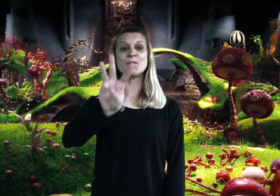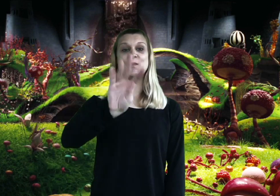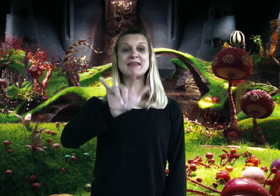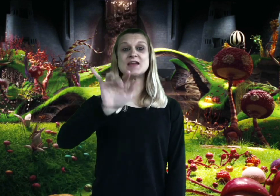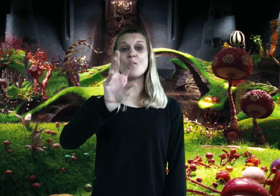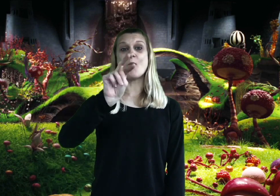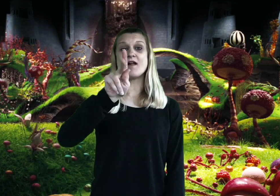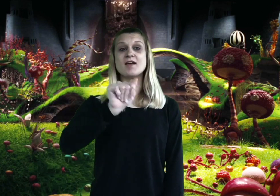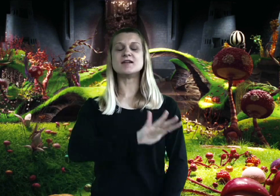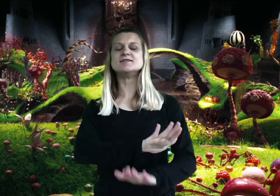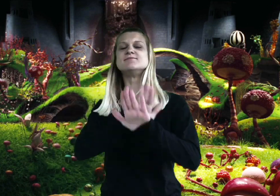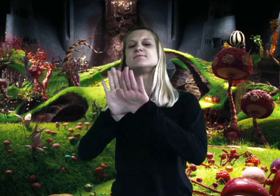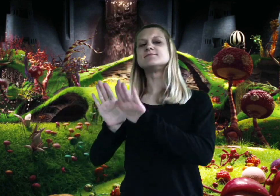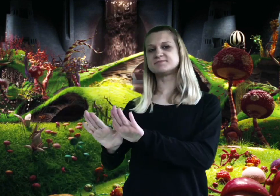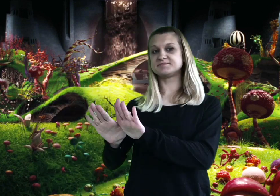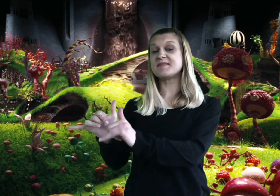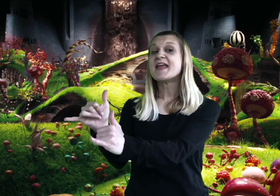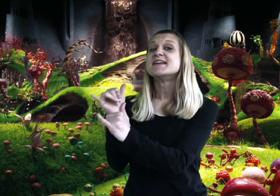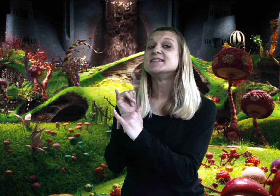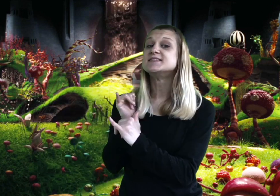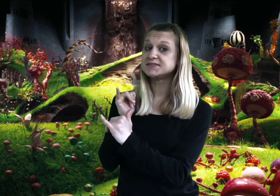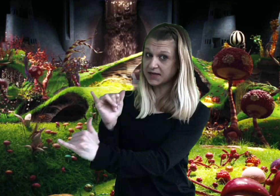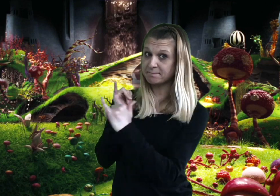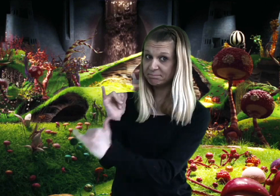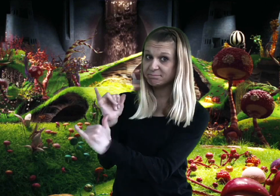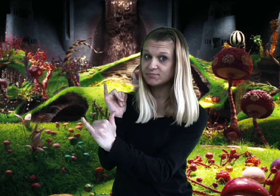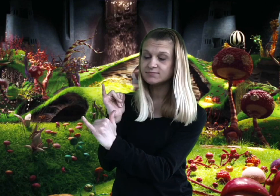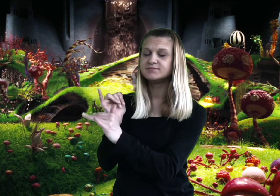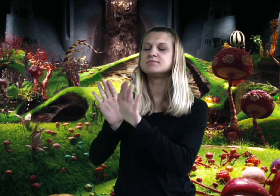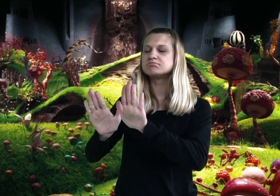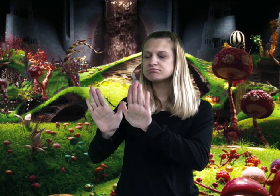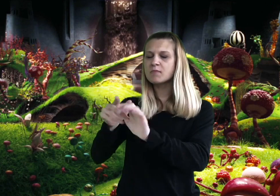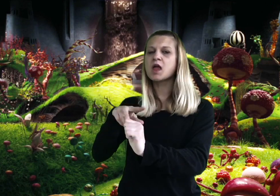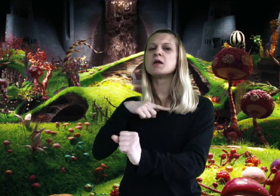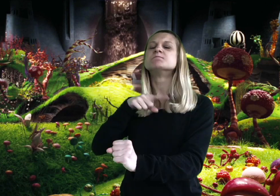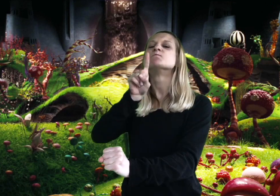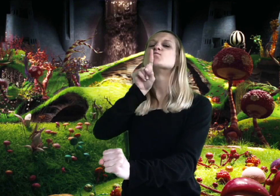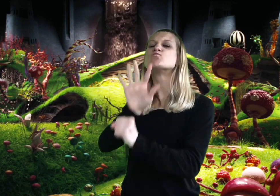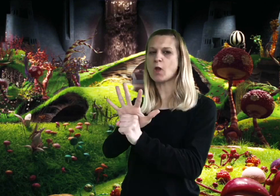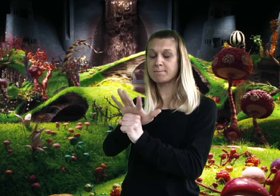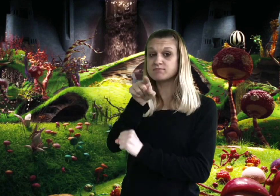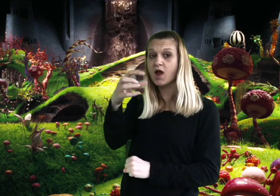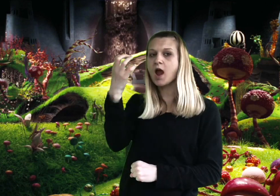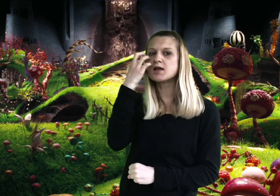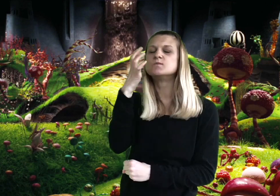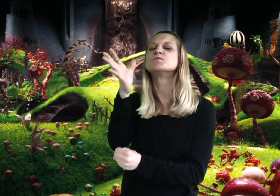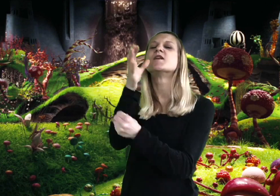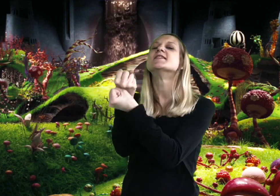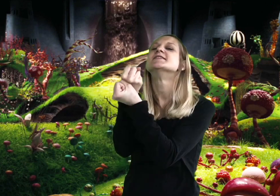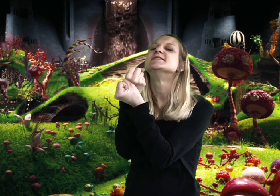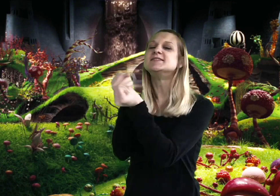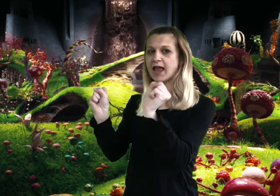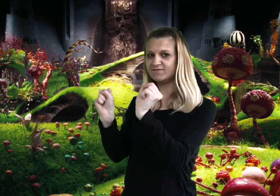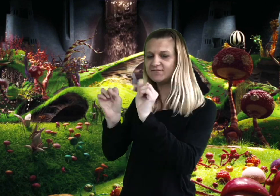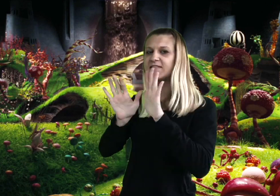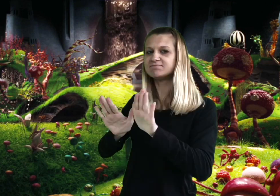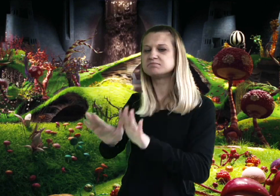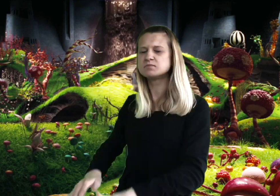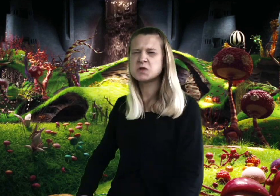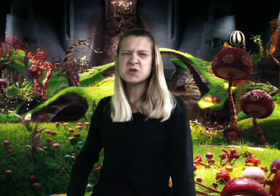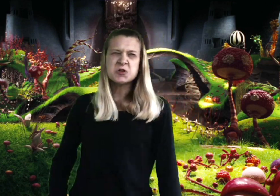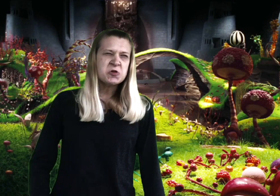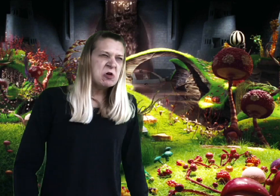"Nor do I," said Mr. Wonka. "And I do promise you, madam, that your darling boy is perfectly safe."